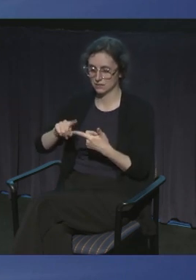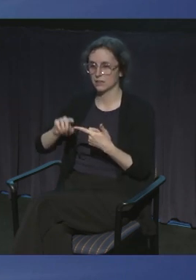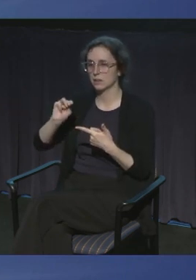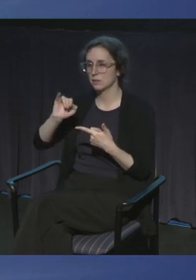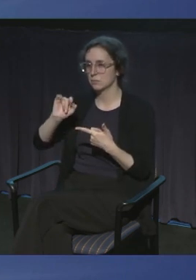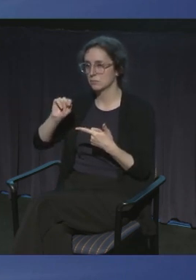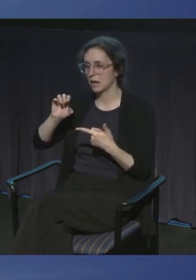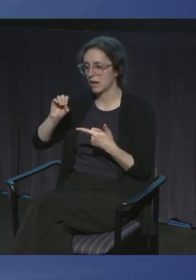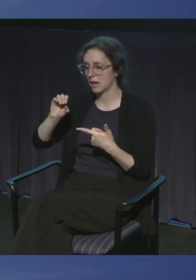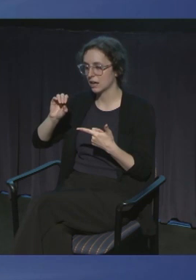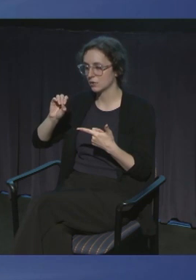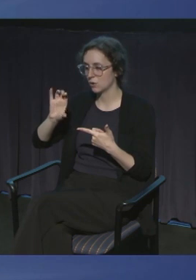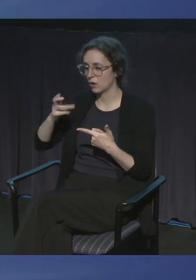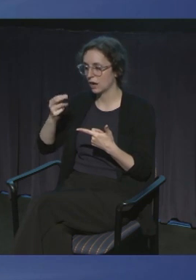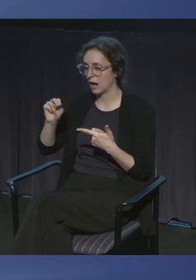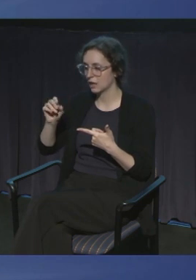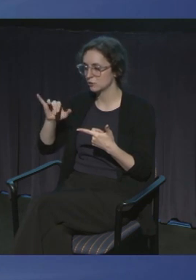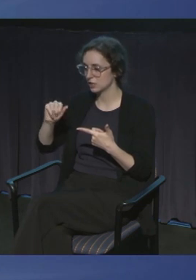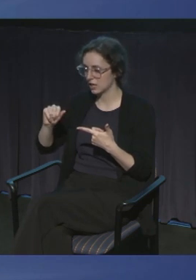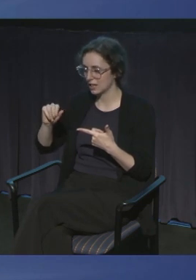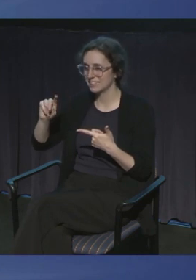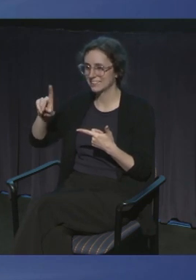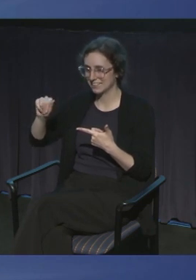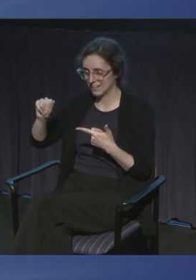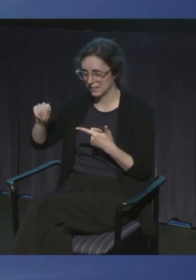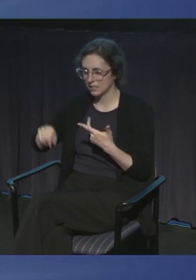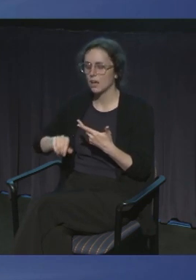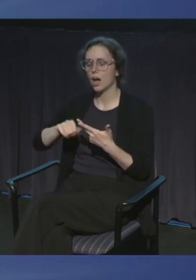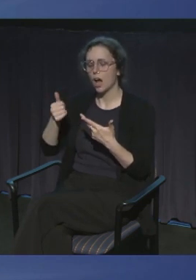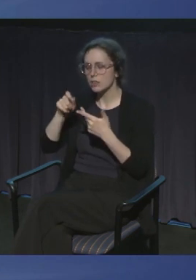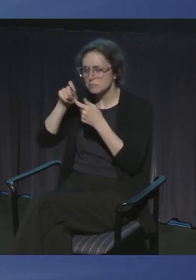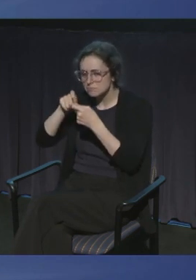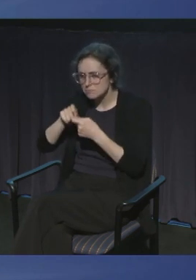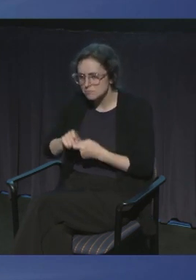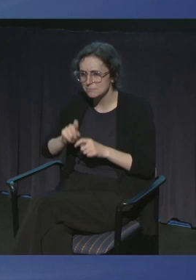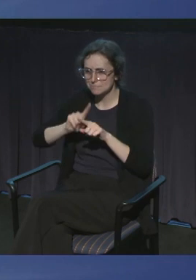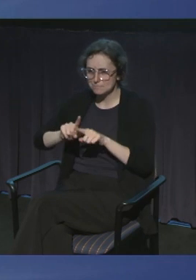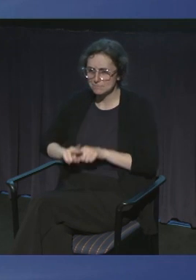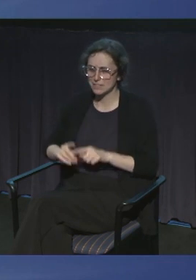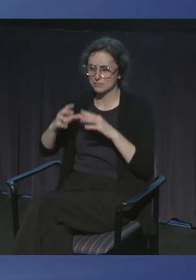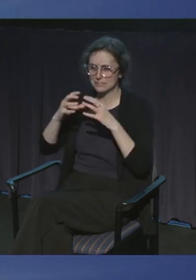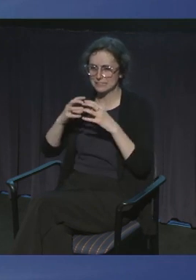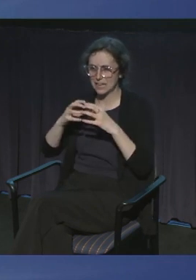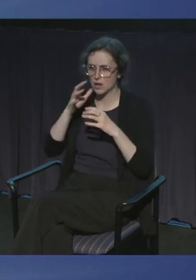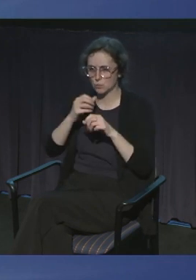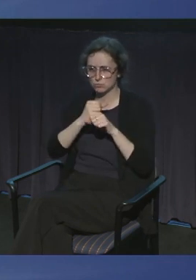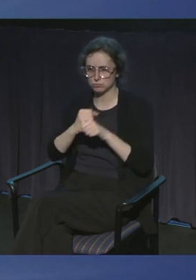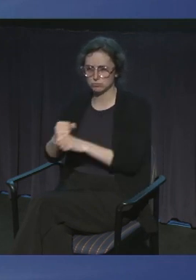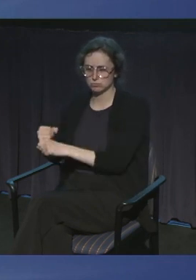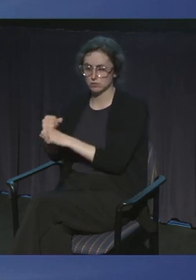WE CAN PCR OUT SPECIFIC MITOCHONDRIAL DNA. THESE CELLS